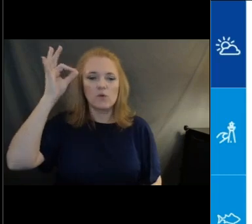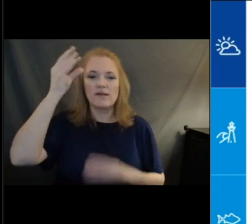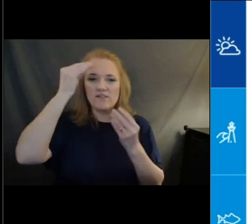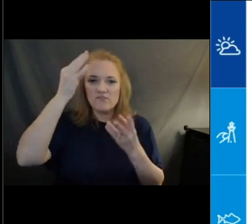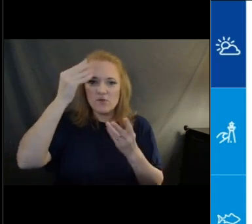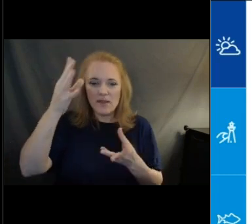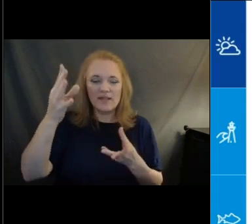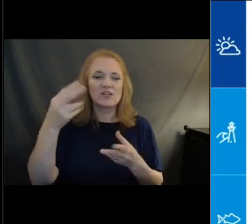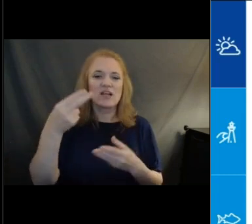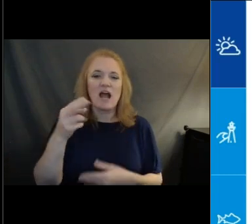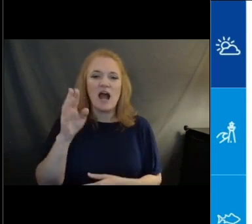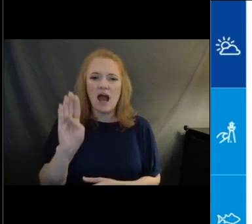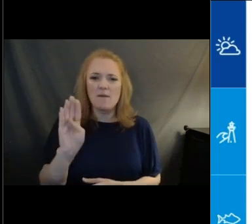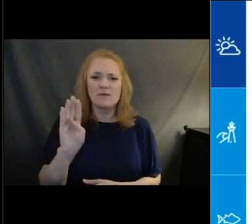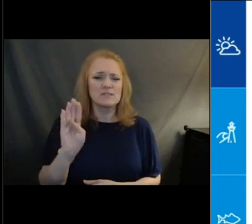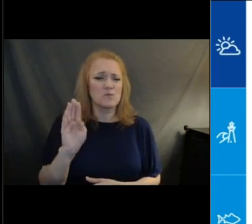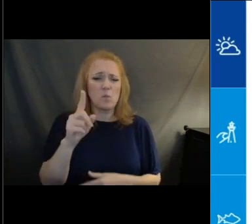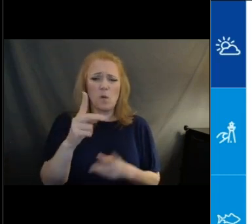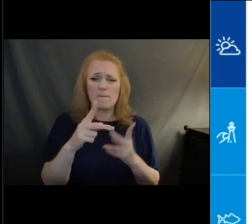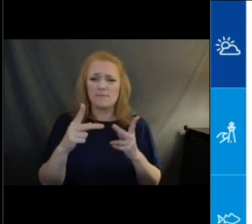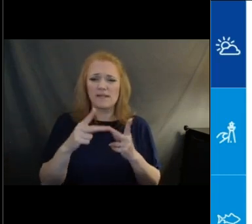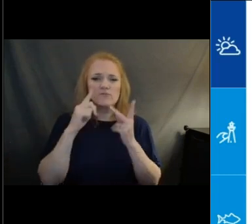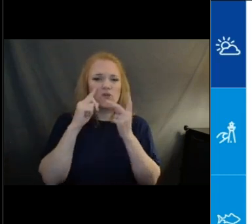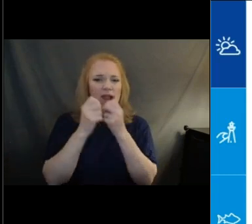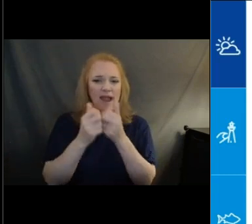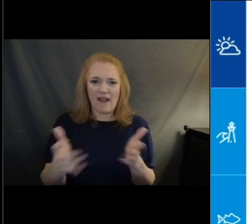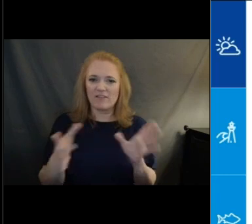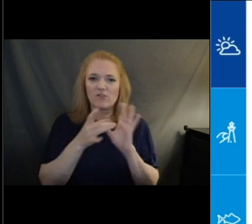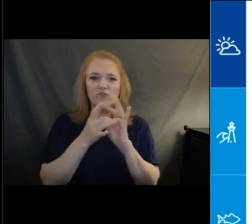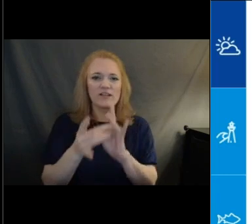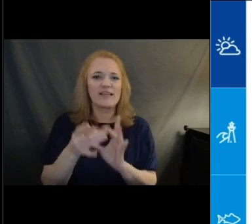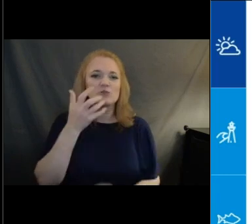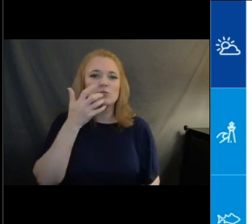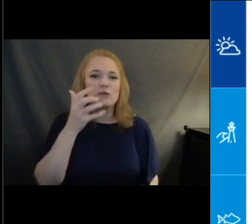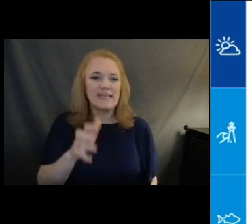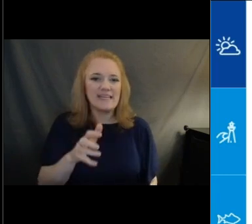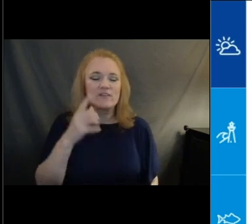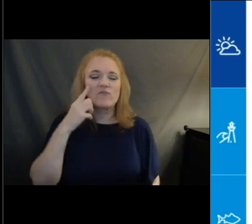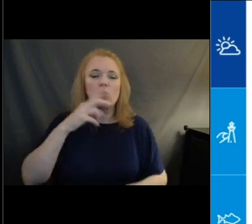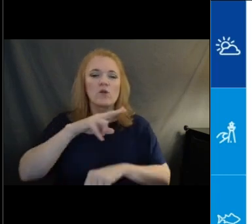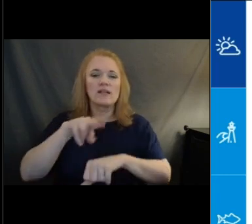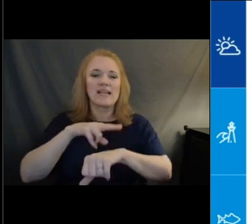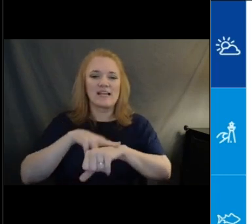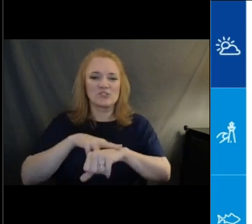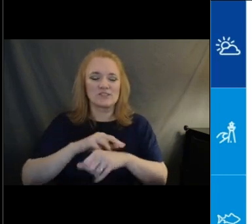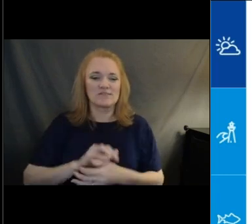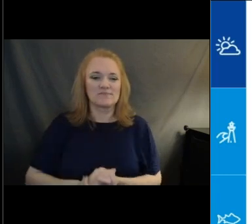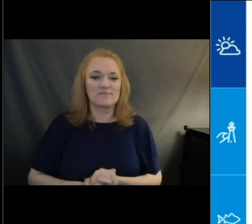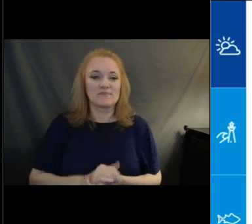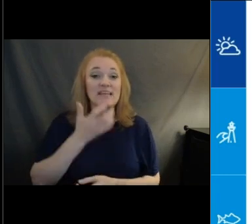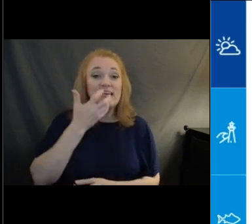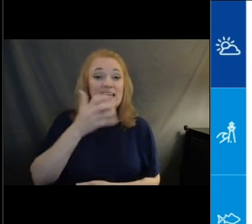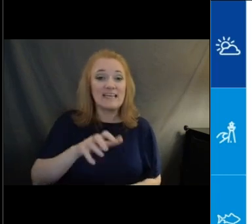it's a basically a one-stop shop for heat-health information for the nation. Heat.gov provides